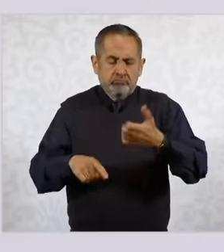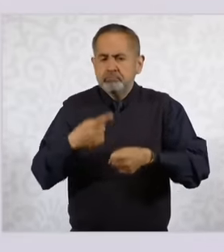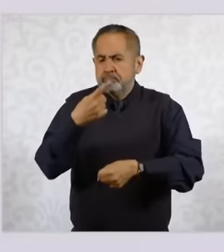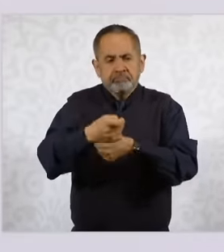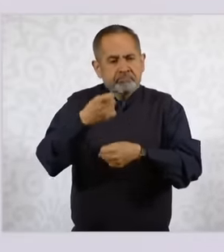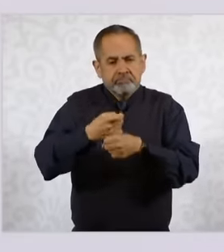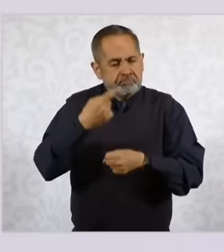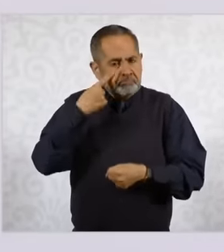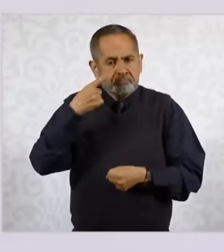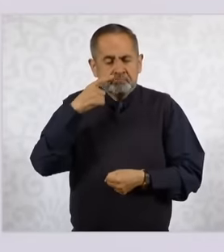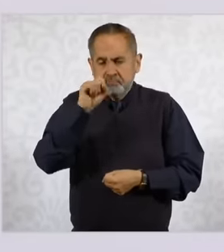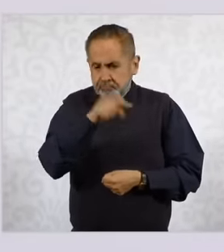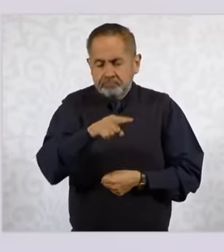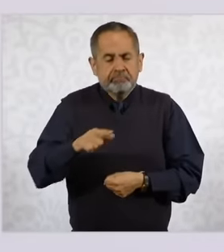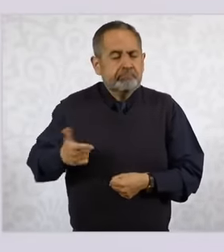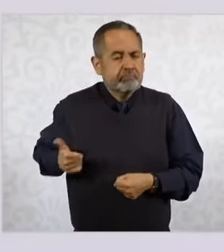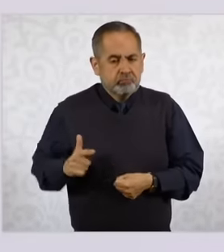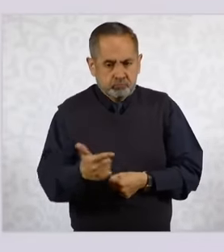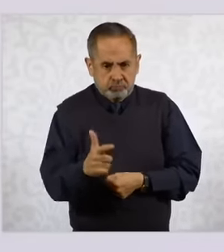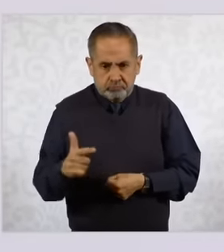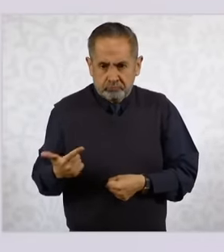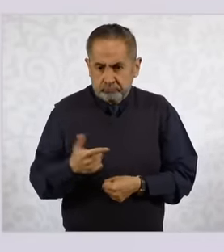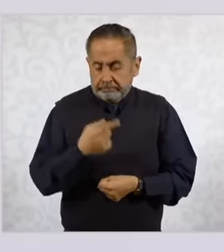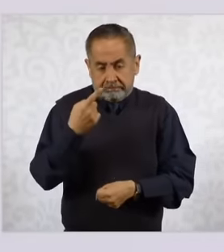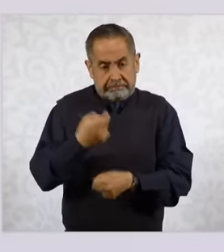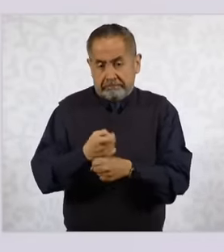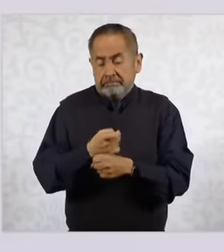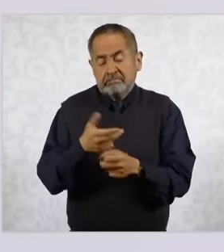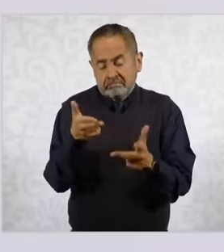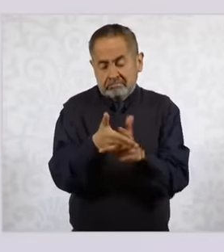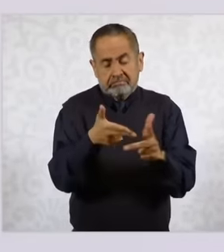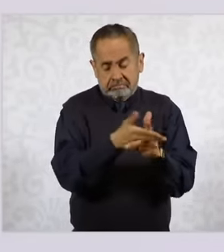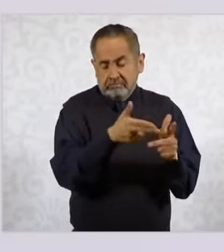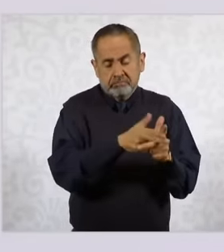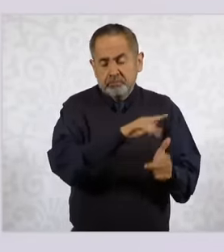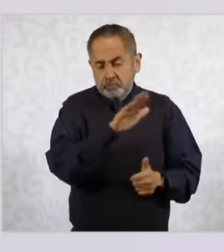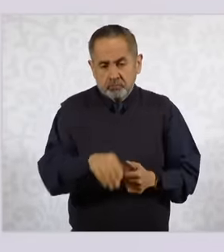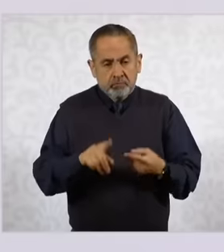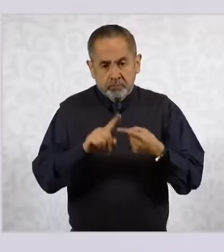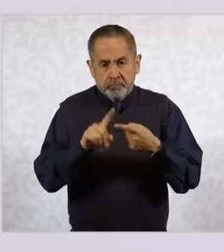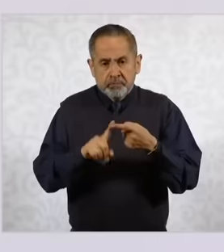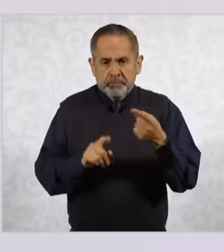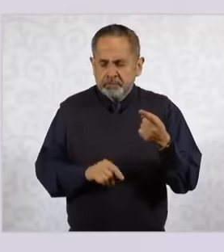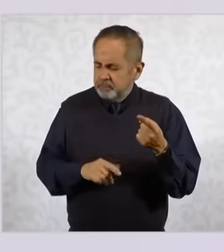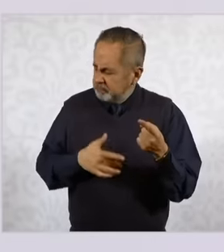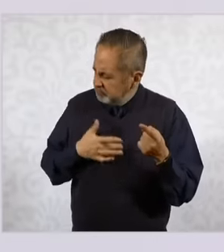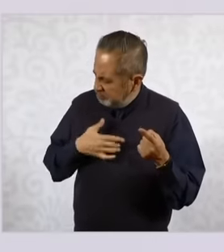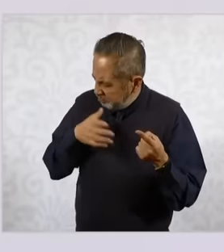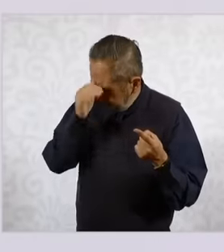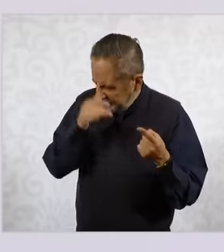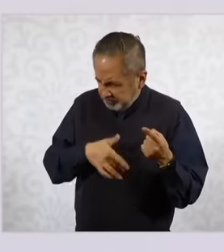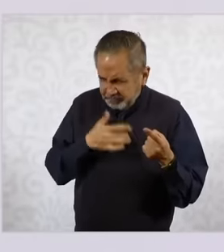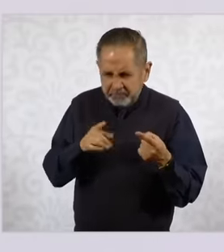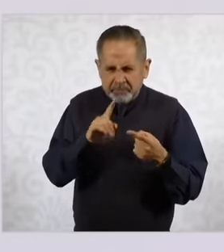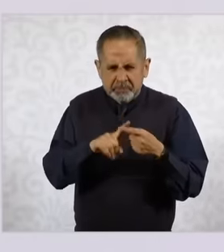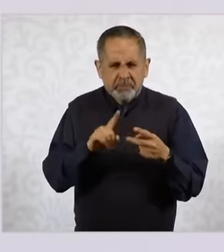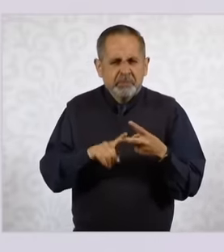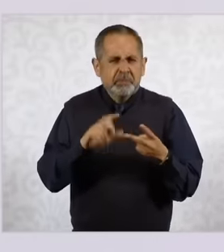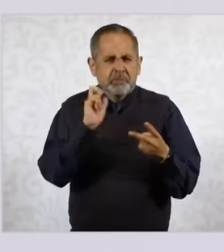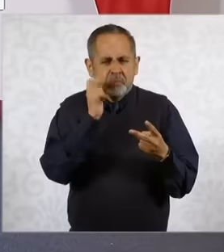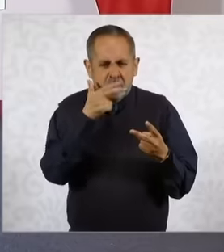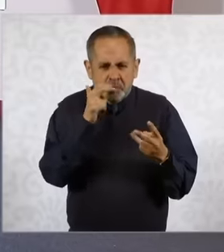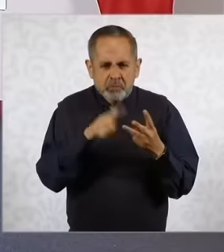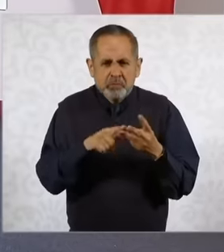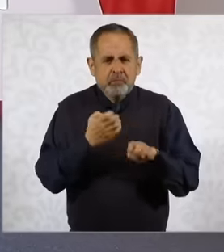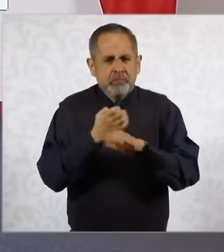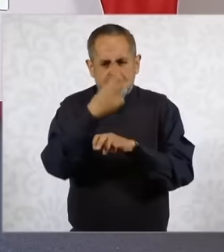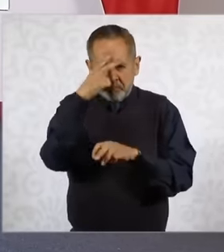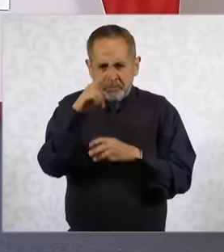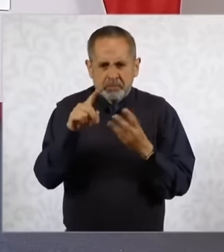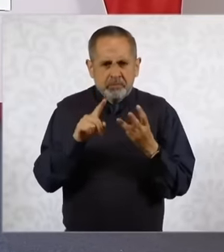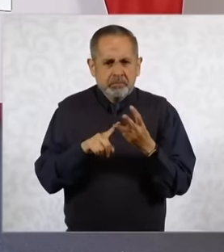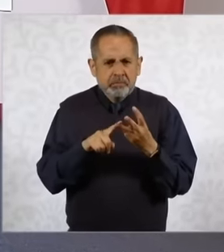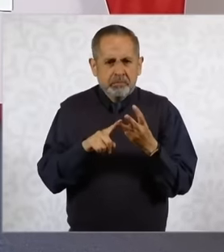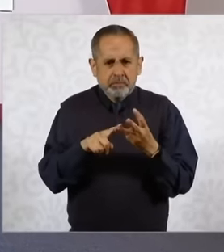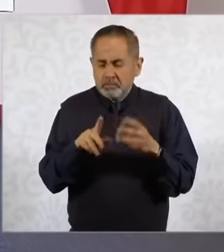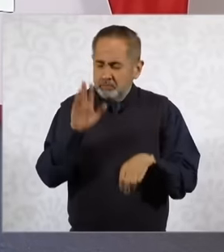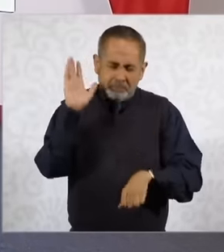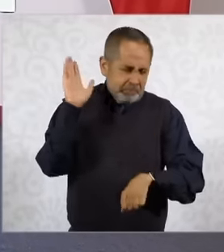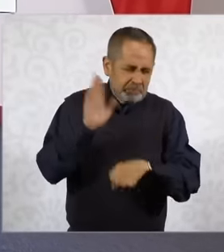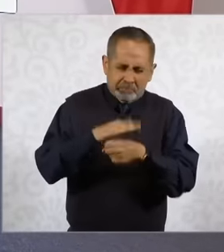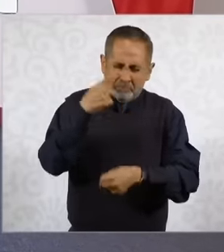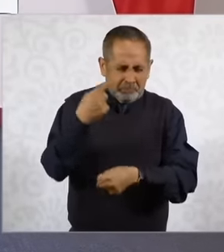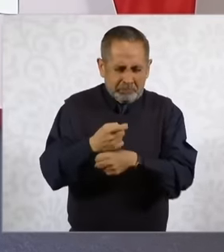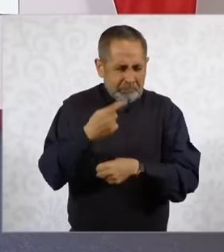and there was Chihuahua State of Mexico but the maximum was Guanajuato again